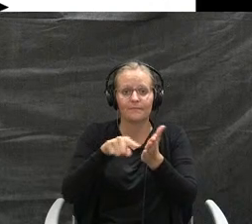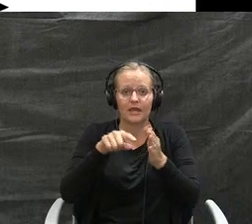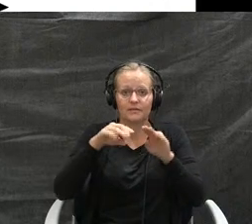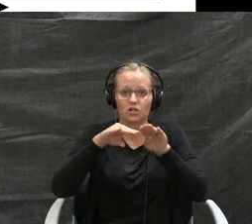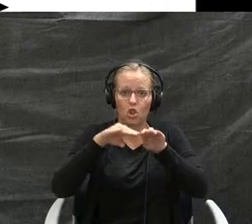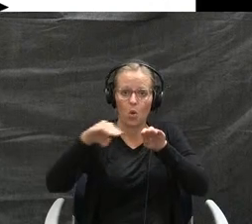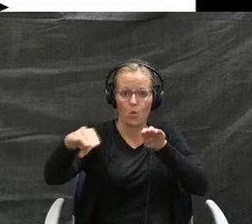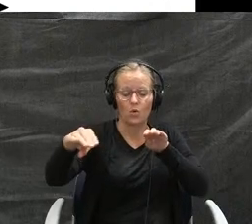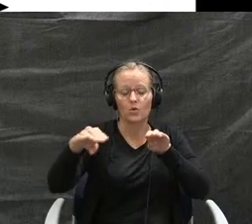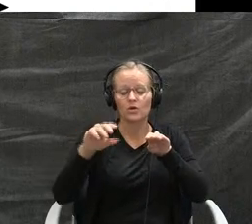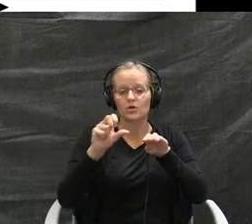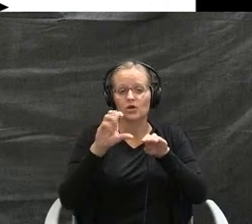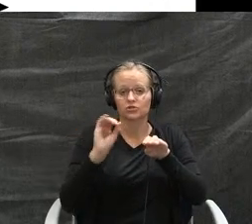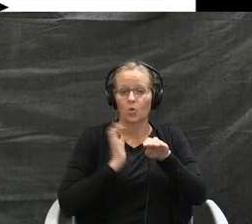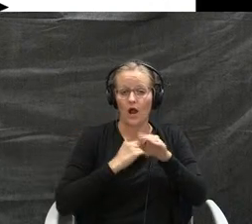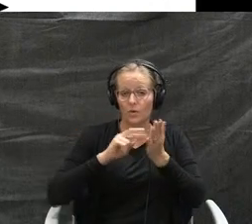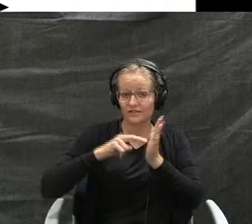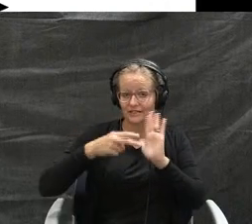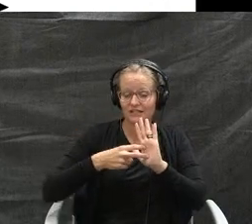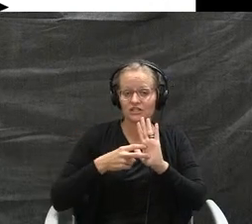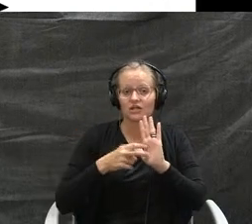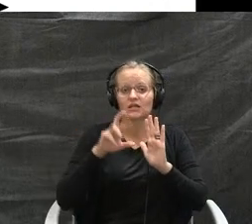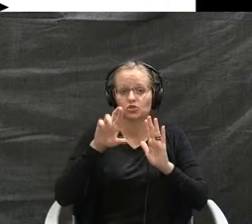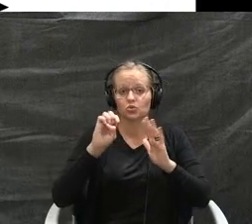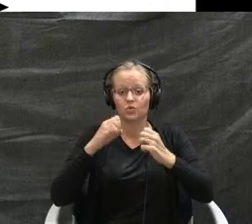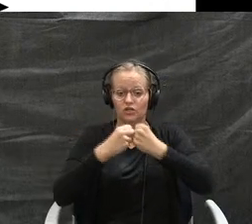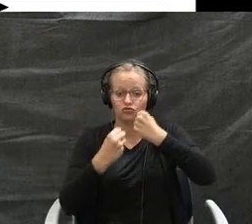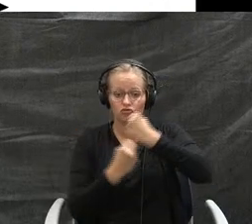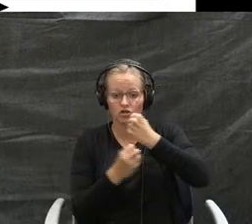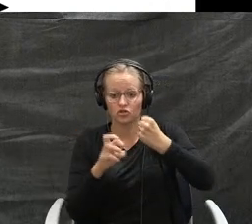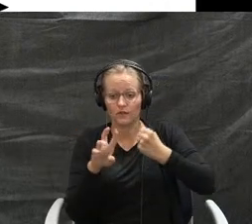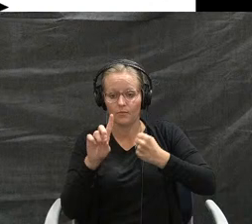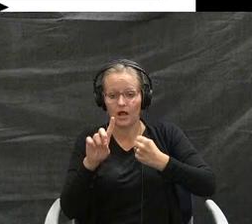restructure these bonds. We get got up to the call date where I